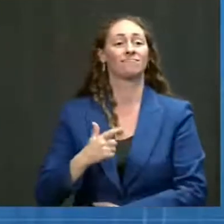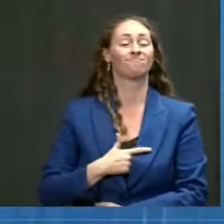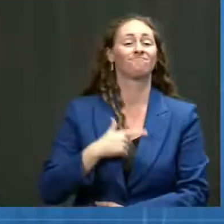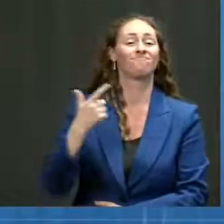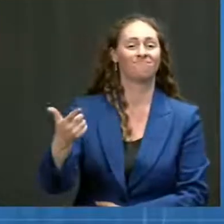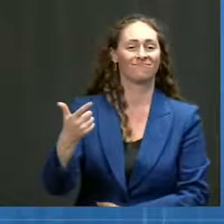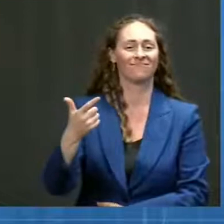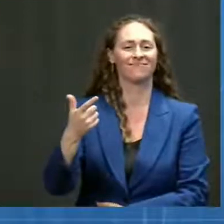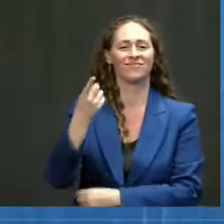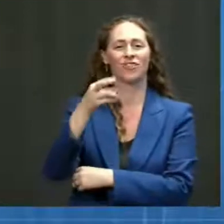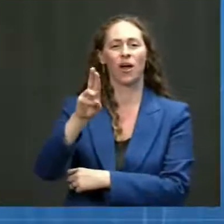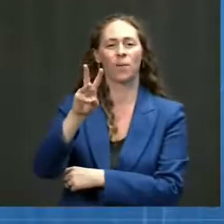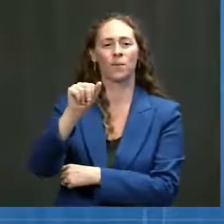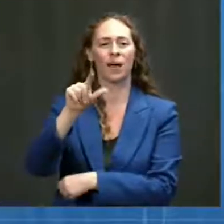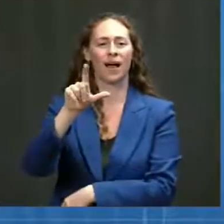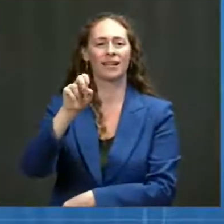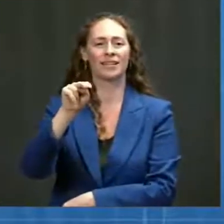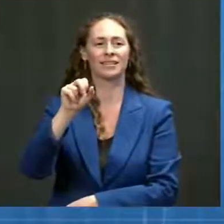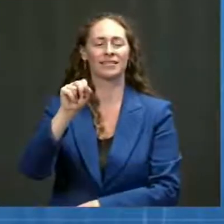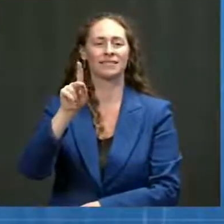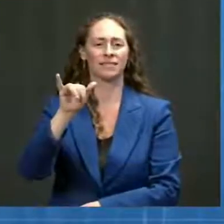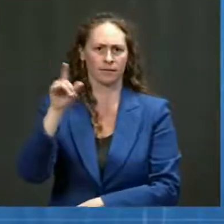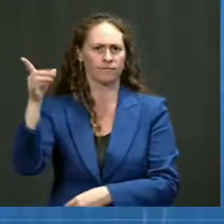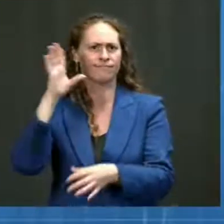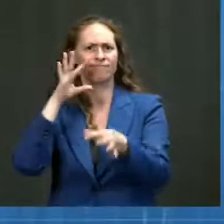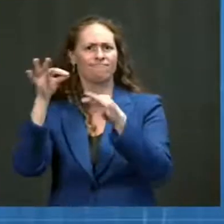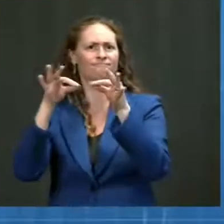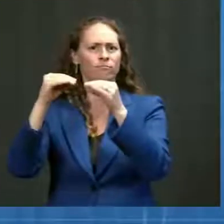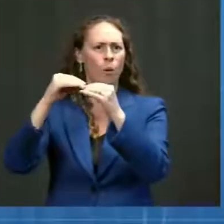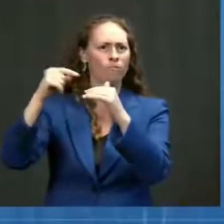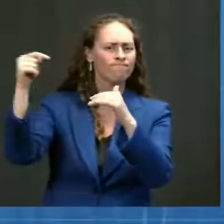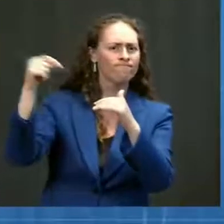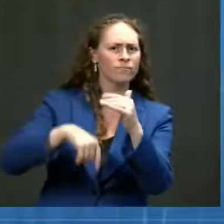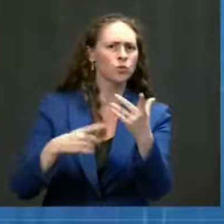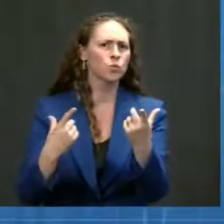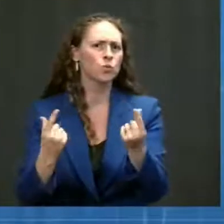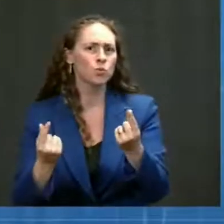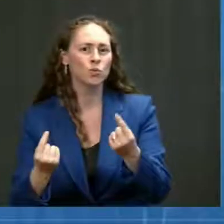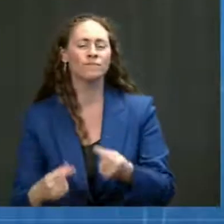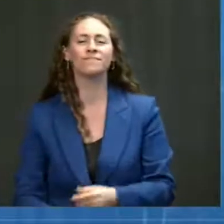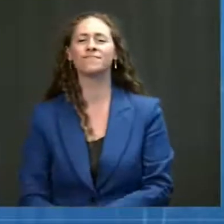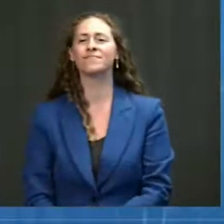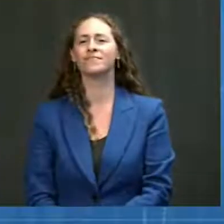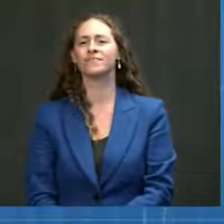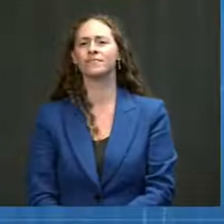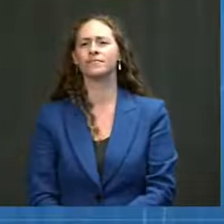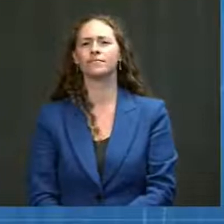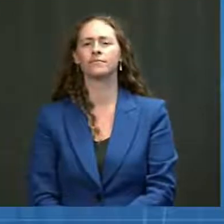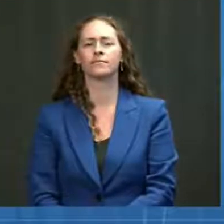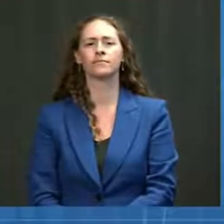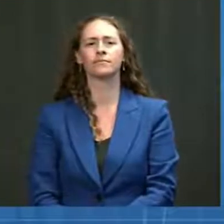I WILL NOW TURN IT OVER TO DR. WALENSKY WHO WILL WALK AS THROUGH THE DATA THAT HELPED